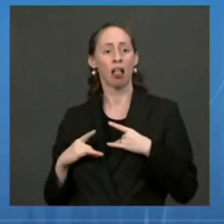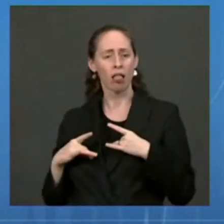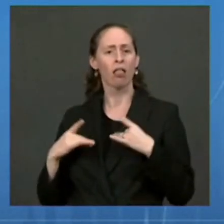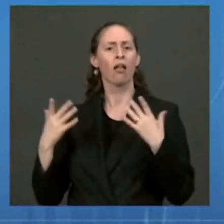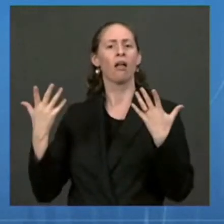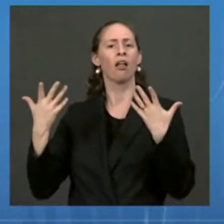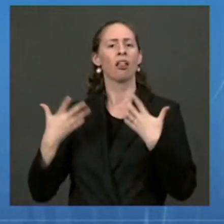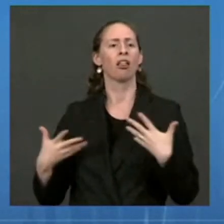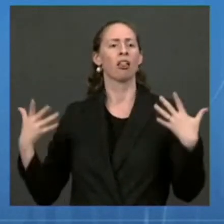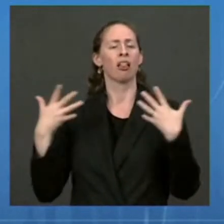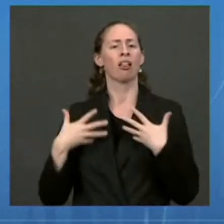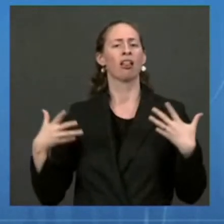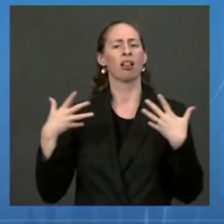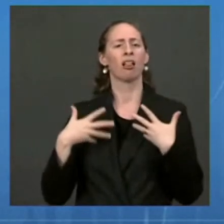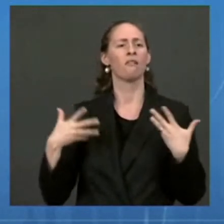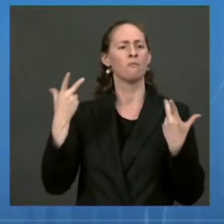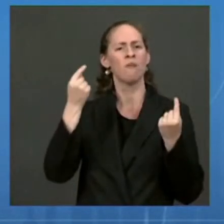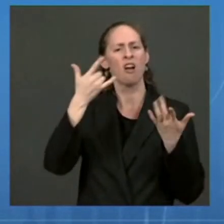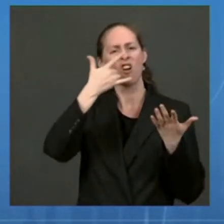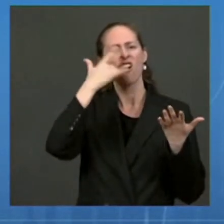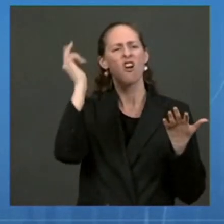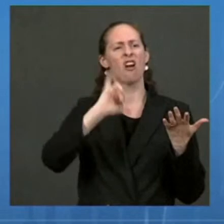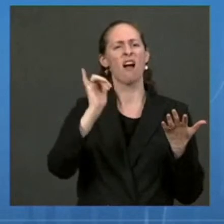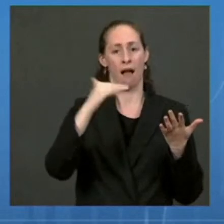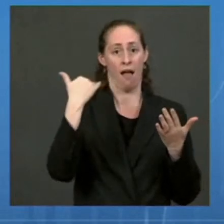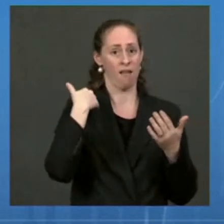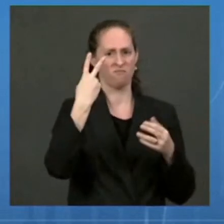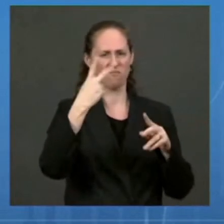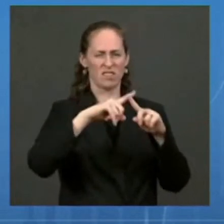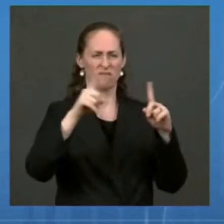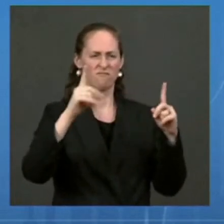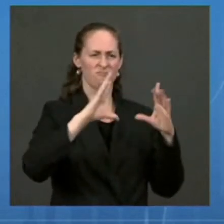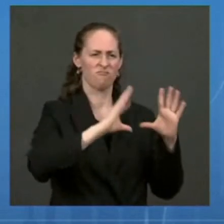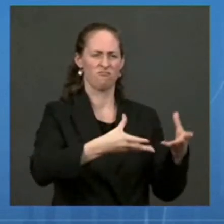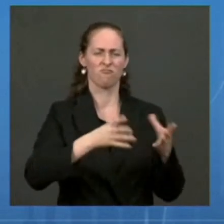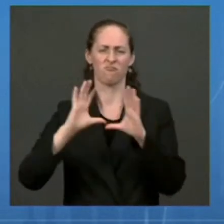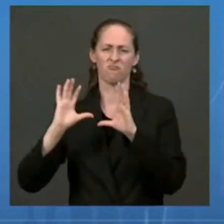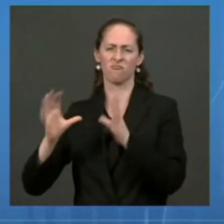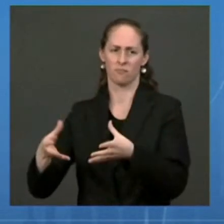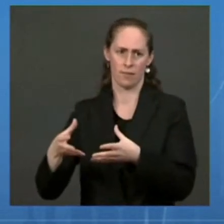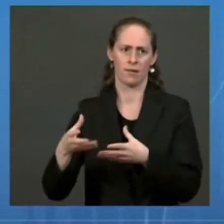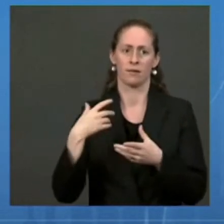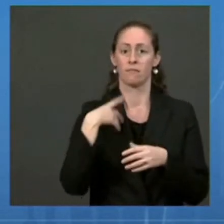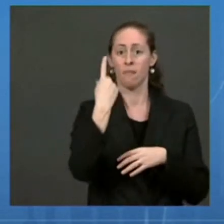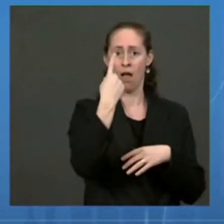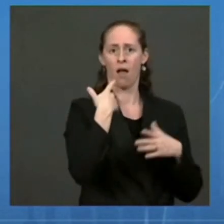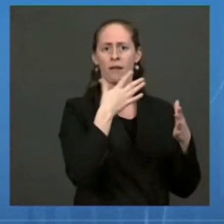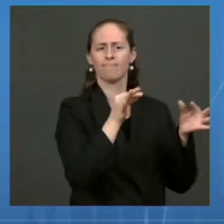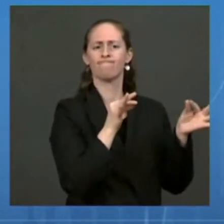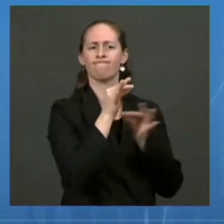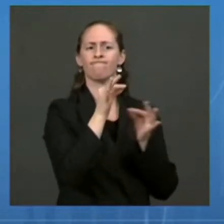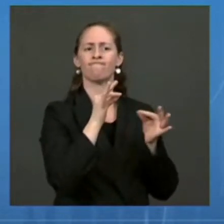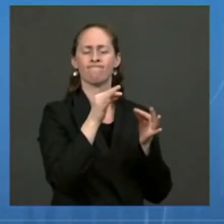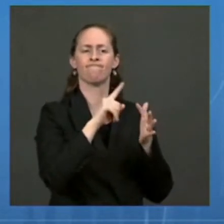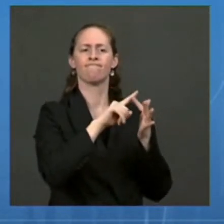WALENSKY. IN LINE WITH THE IMPORTANCE OF GETTING VACCINATED AS YOU JUST HEARD, I WOULD LIKE TO FOCUS ON THE NEXT COUPLE OF MINUTES ON ONE REASON IT IS SO IMPORTANT